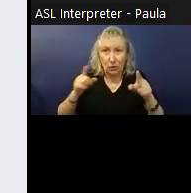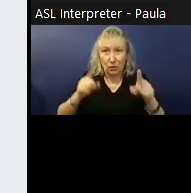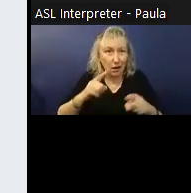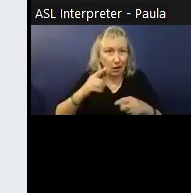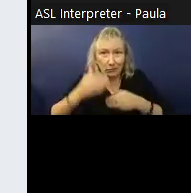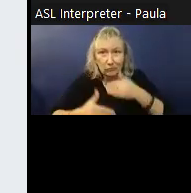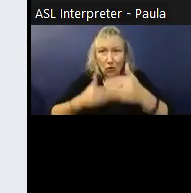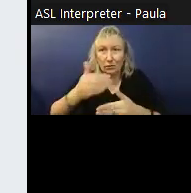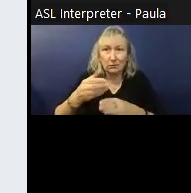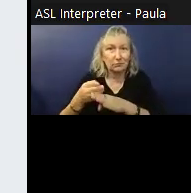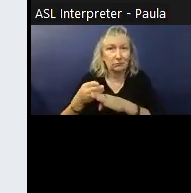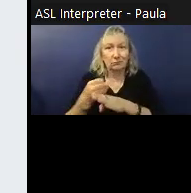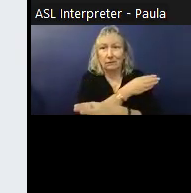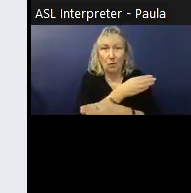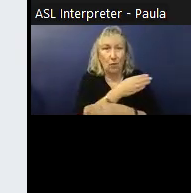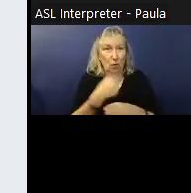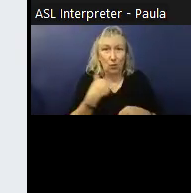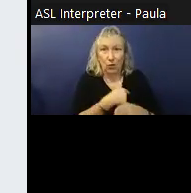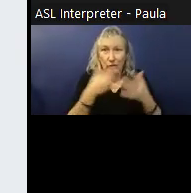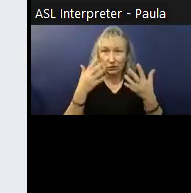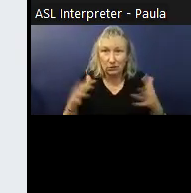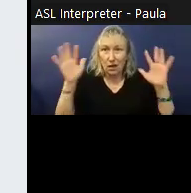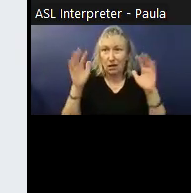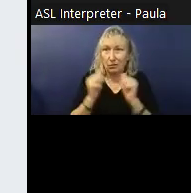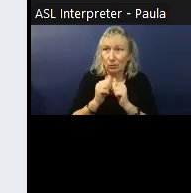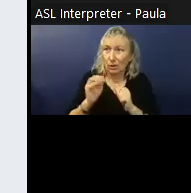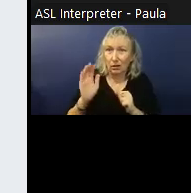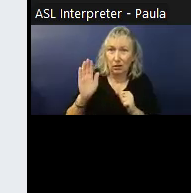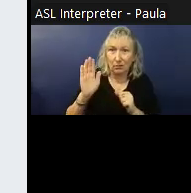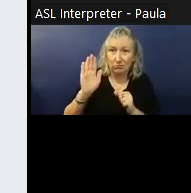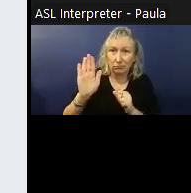finished on an investigation in which we have a report.